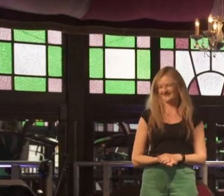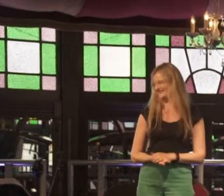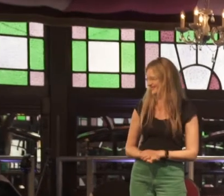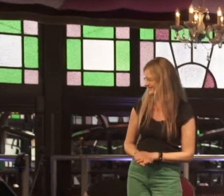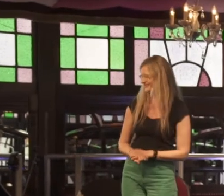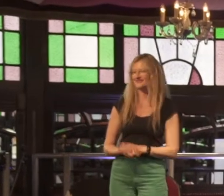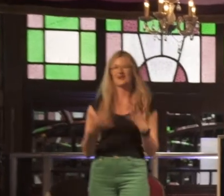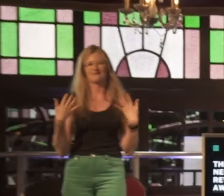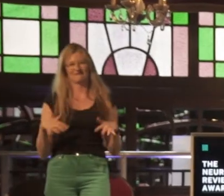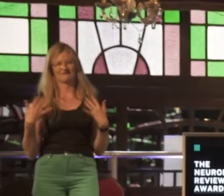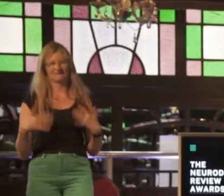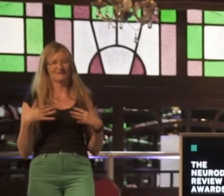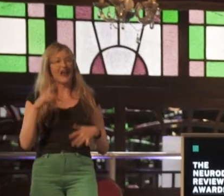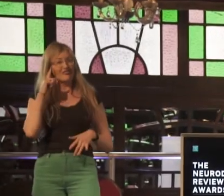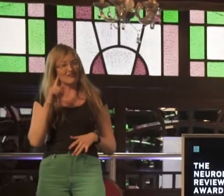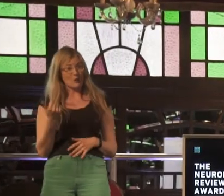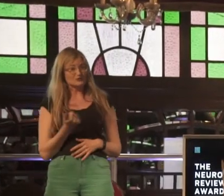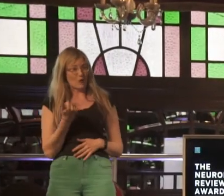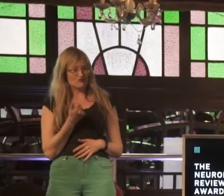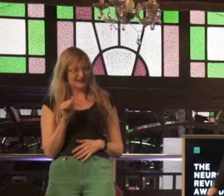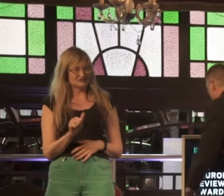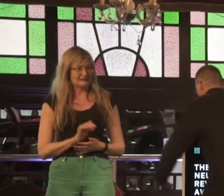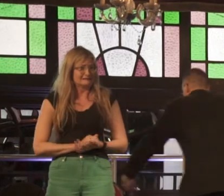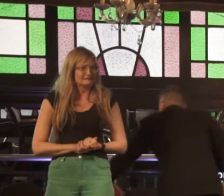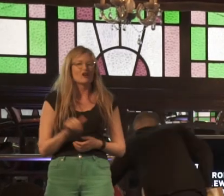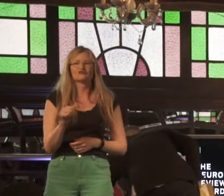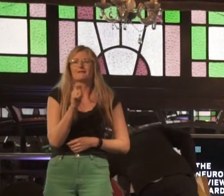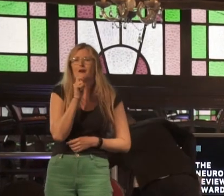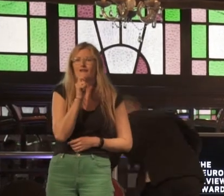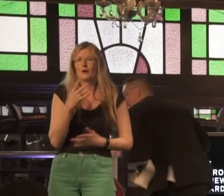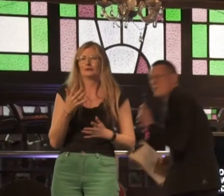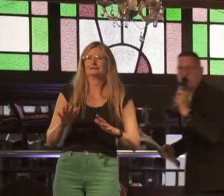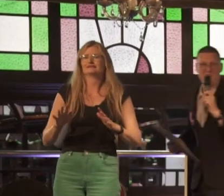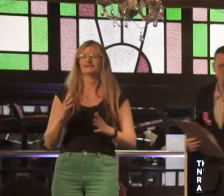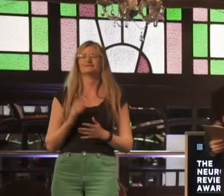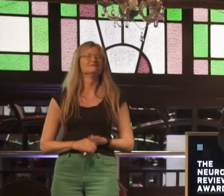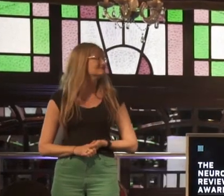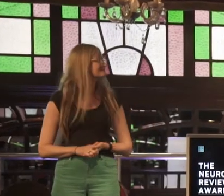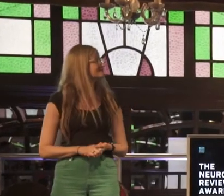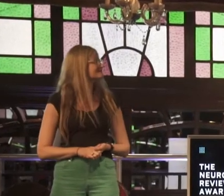Awesome. That went all right, I think. I should have a mic, shouldn't I? Brilliant. Awesome.